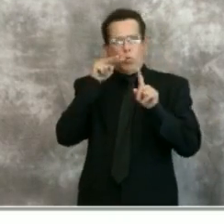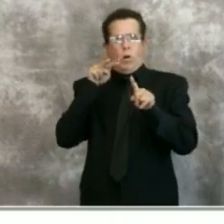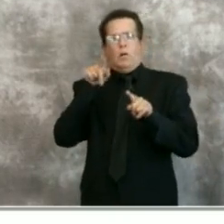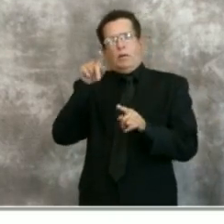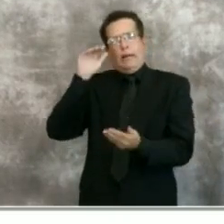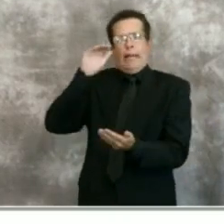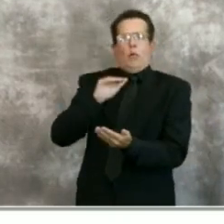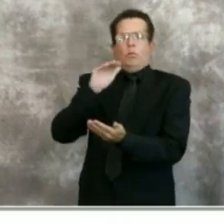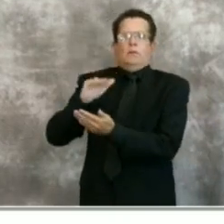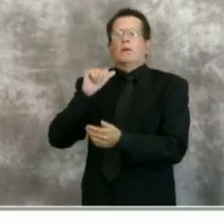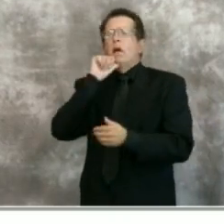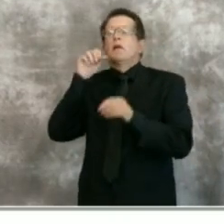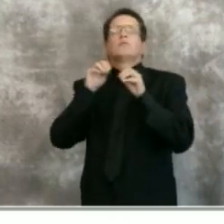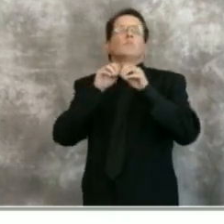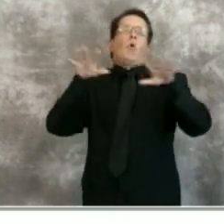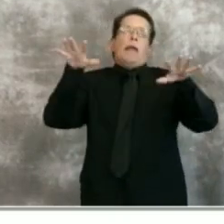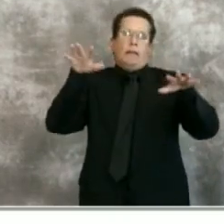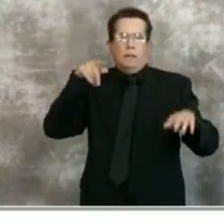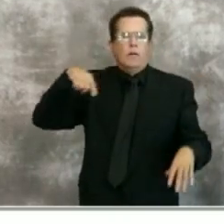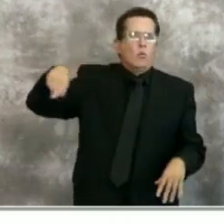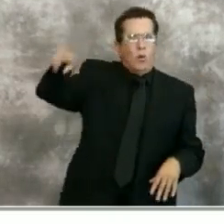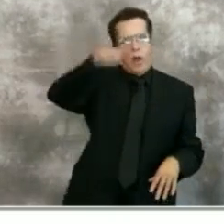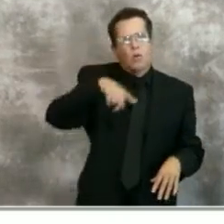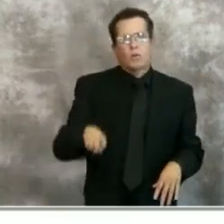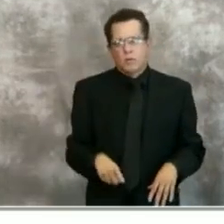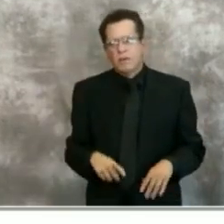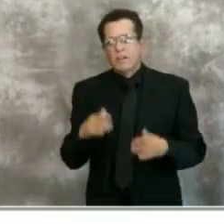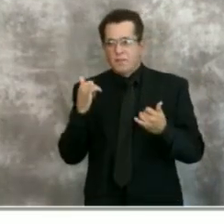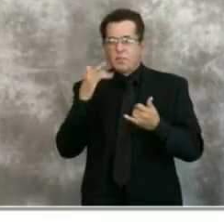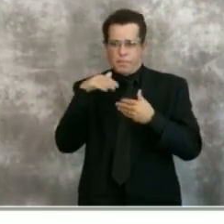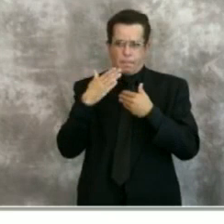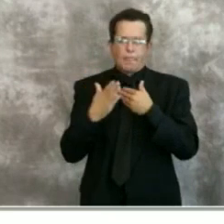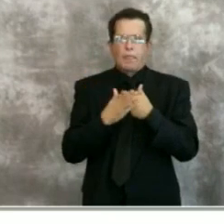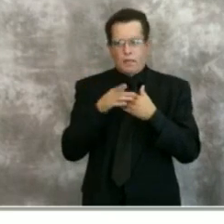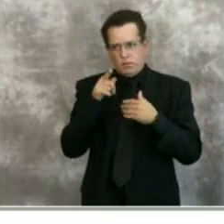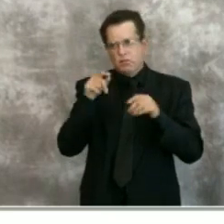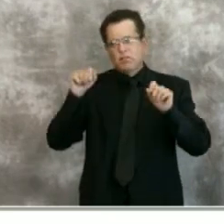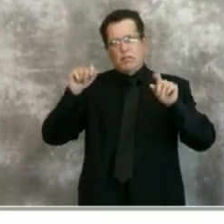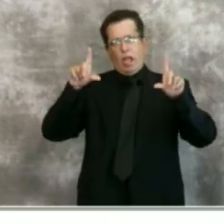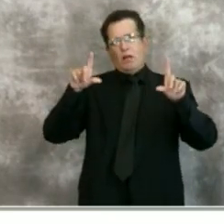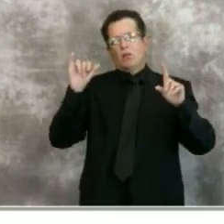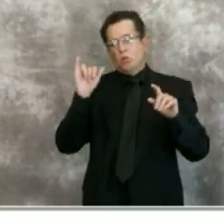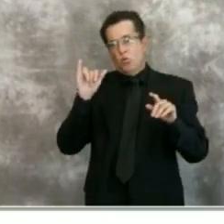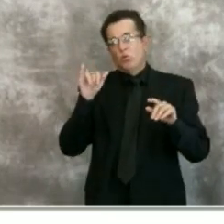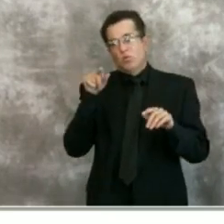AND BRING OUR NUMBER OF CASES DOWN AS WE AS THESE ACTIONS HELPED TO DECREASE COMMUNITY